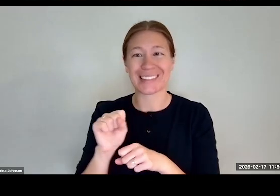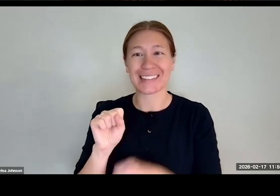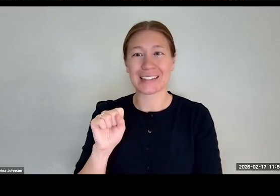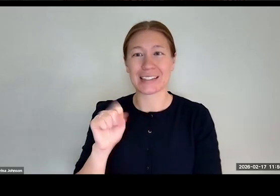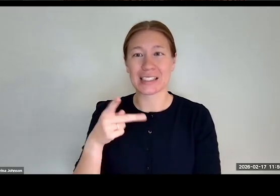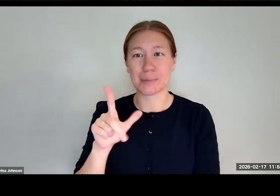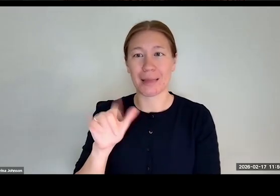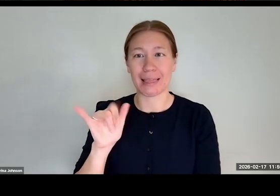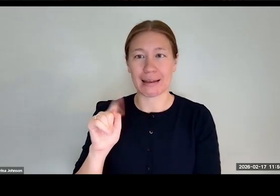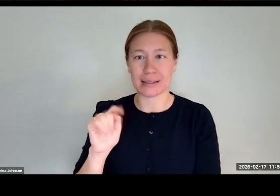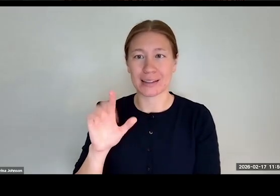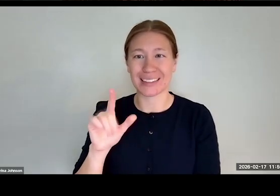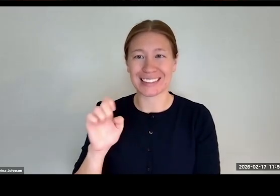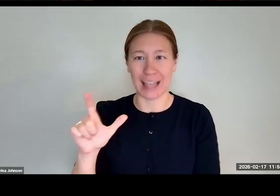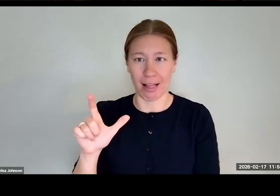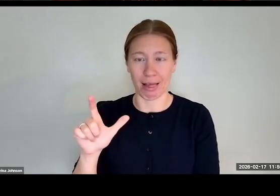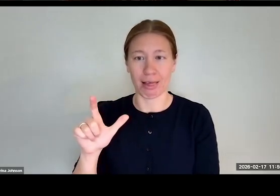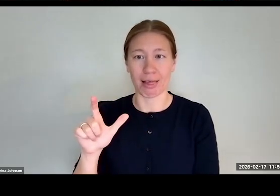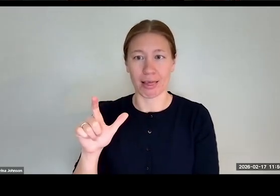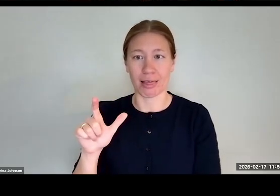So this is gonna be collapsed right now.